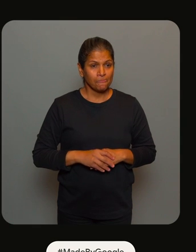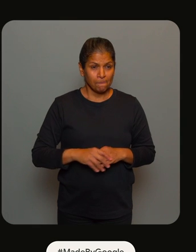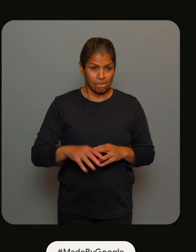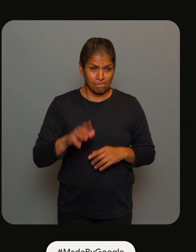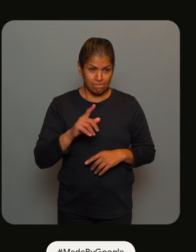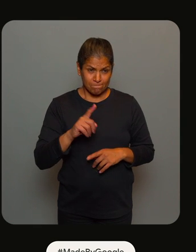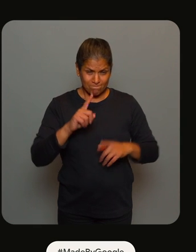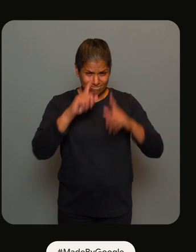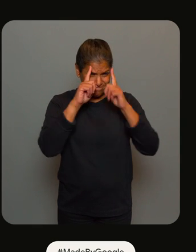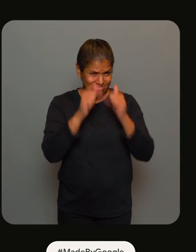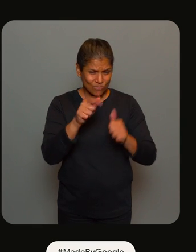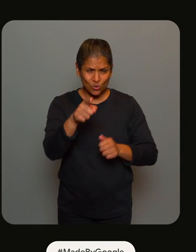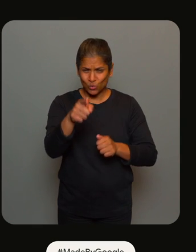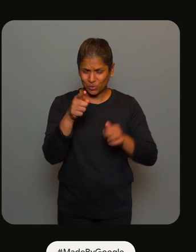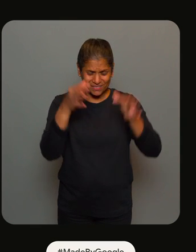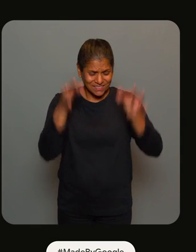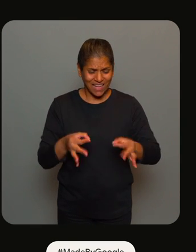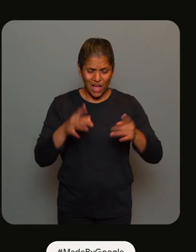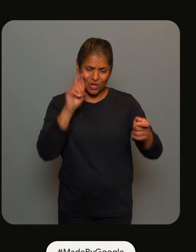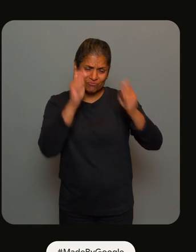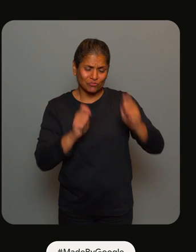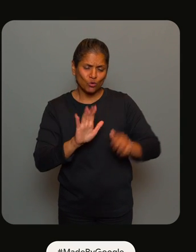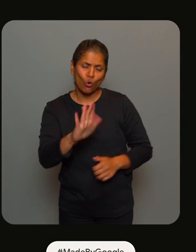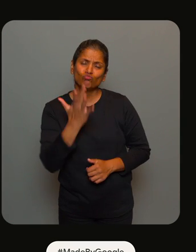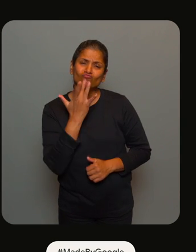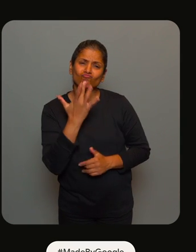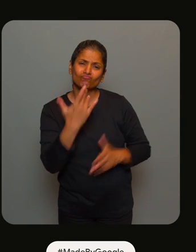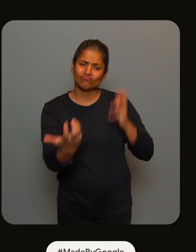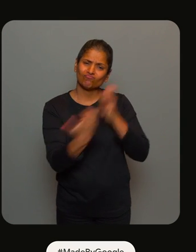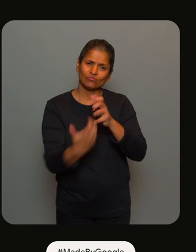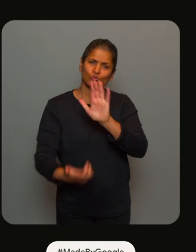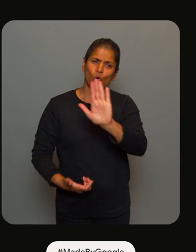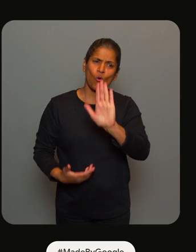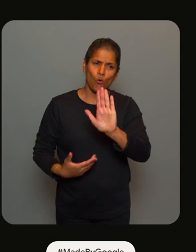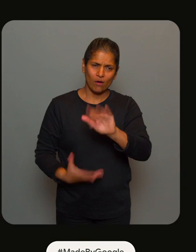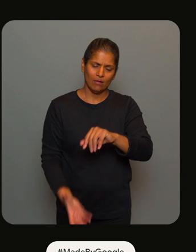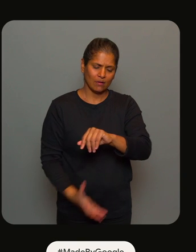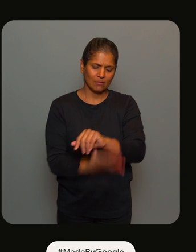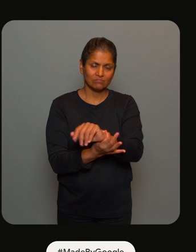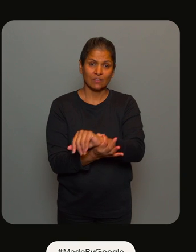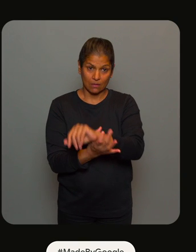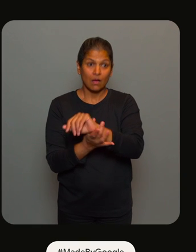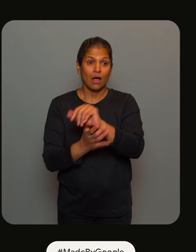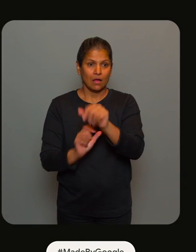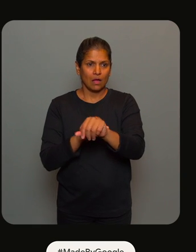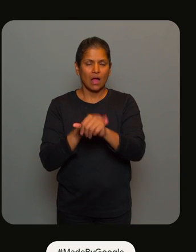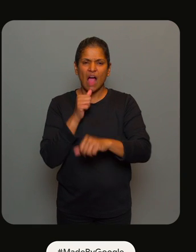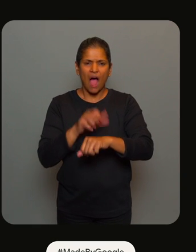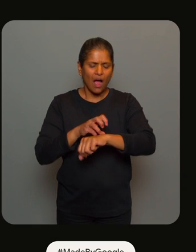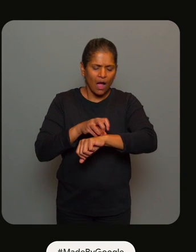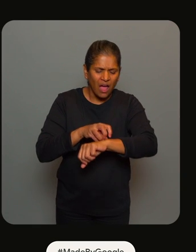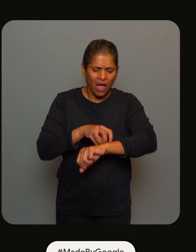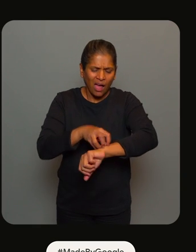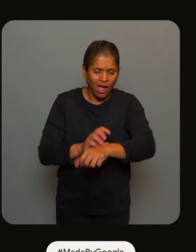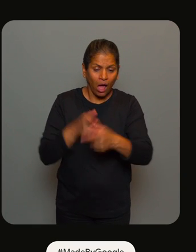innovative band system. You'll notice that the Pixel Watch doesn't have prominent external lugs like other watches